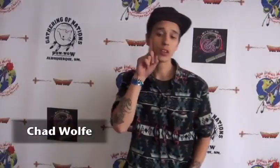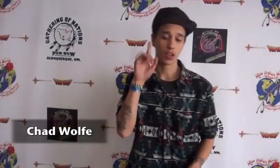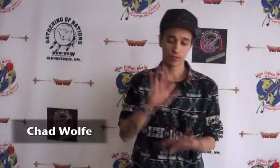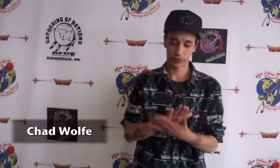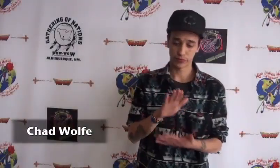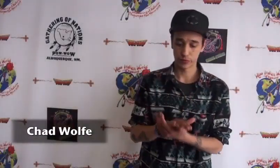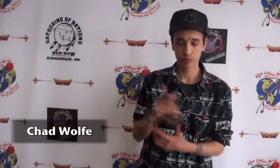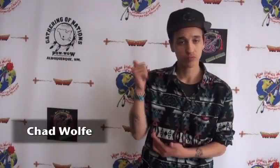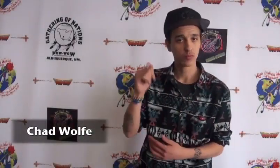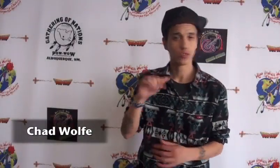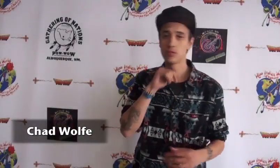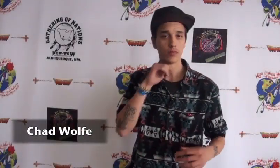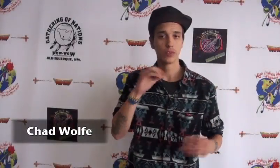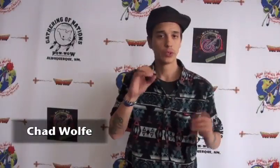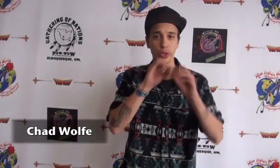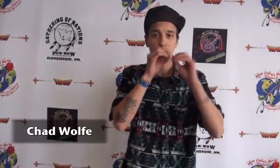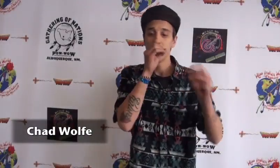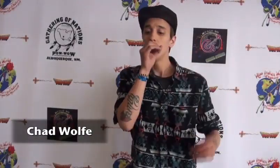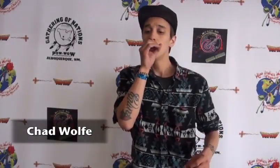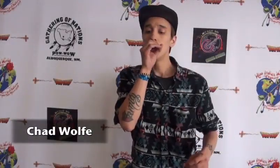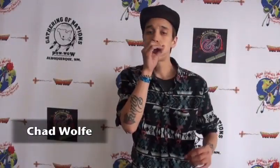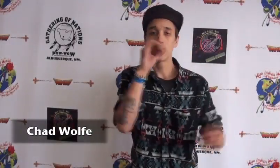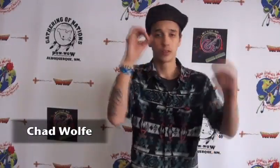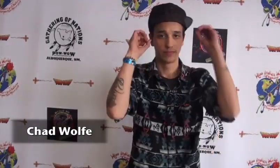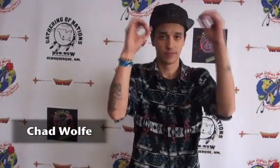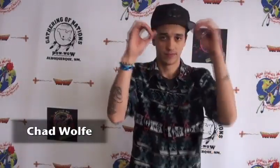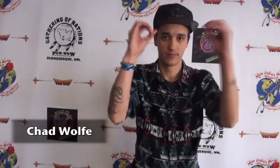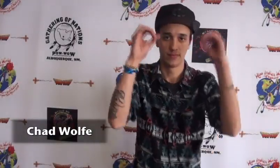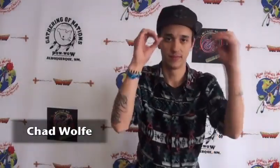Chad Wolfe: At the Deaf school I attended, there were absolutely no